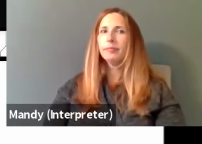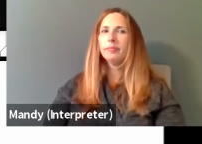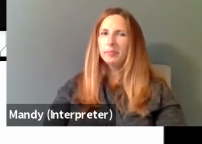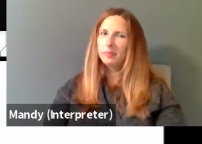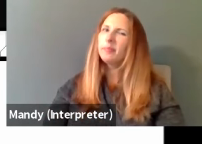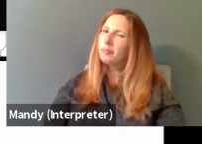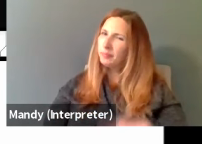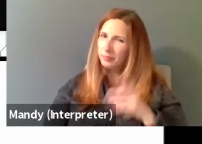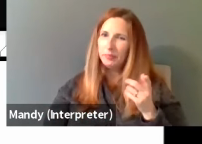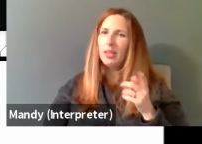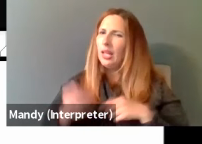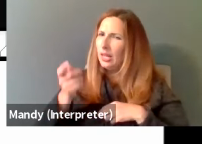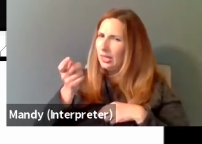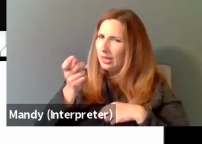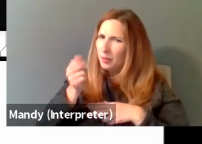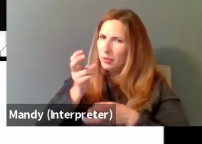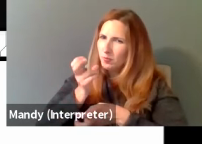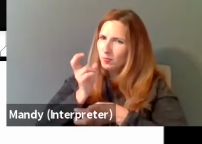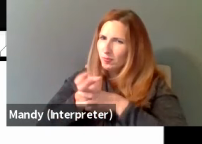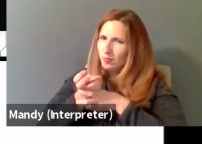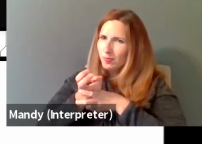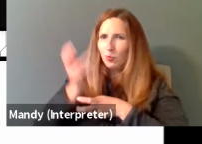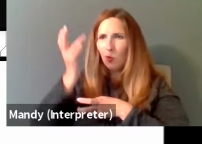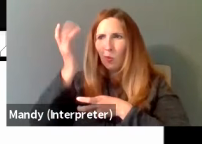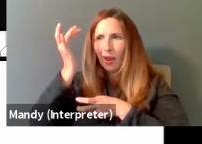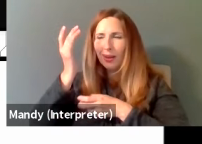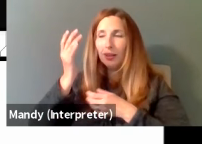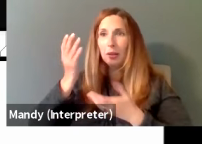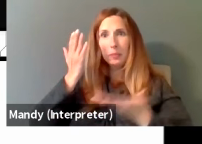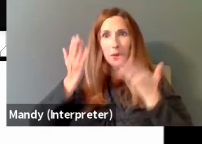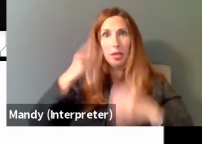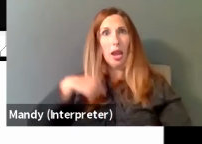because it's not just the people you think need your services, right?